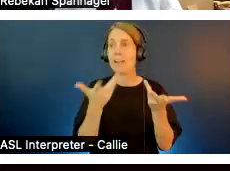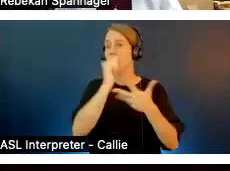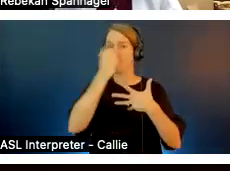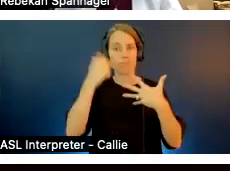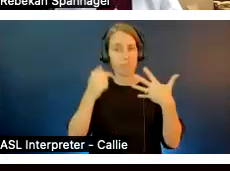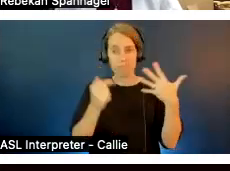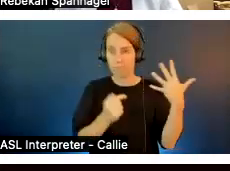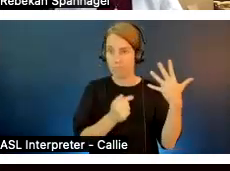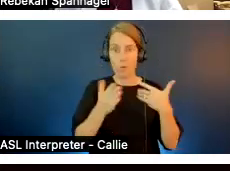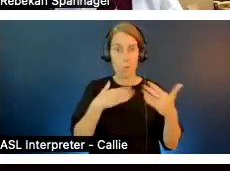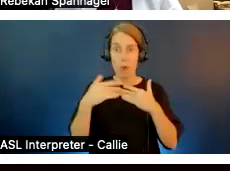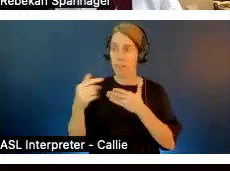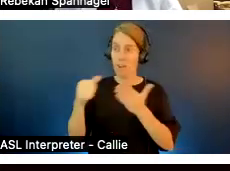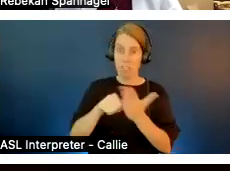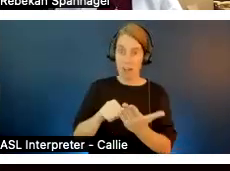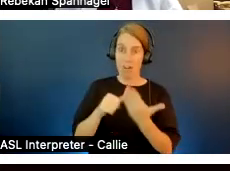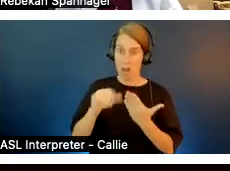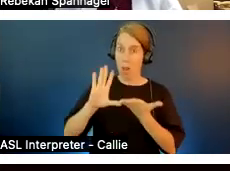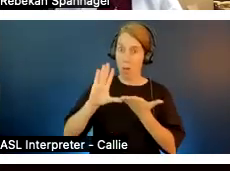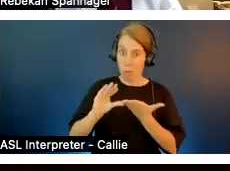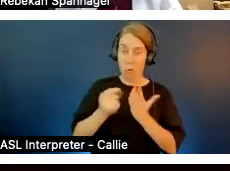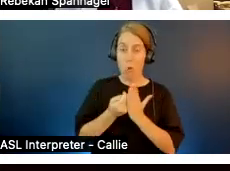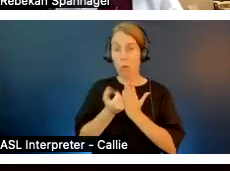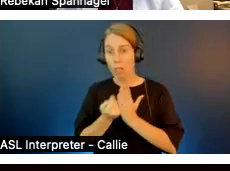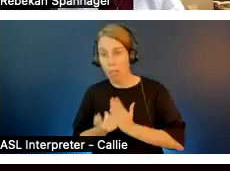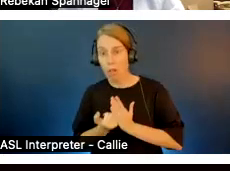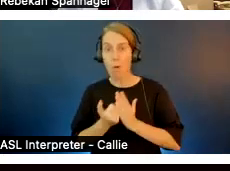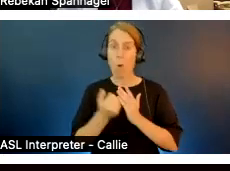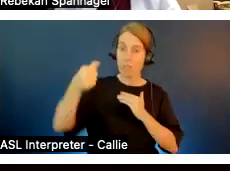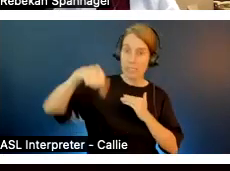um first of all it's important to know that the law says that you are entitled to